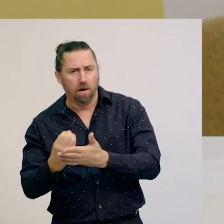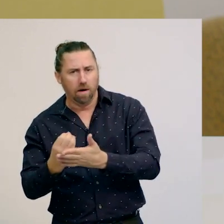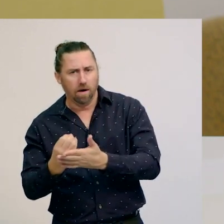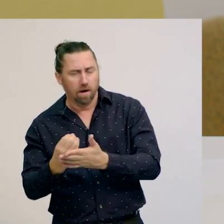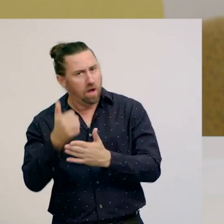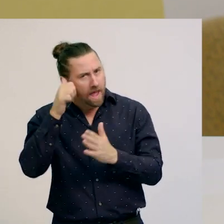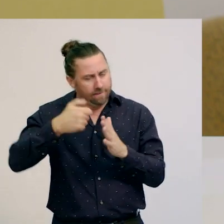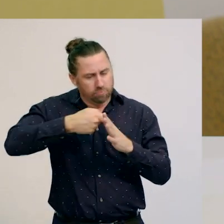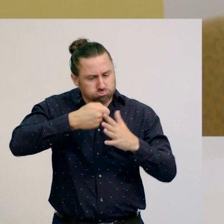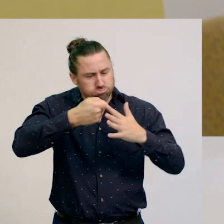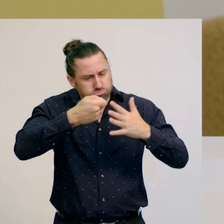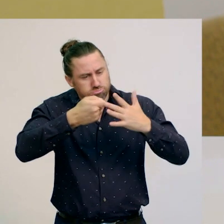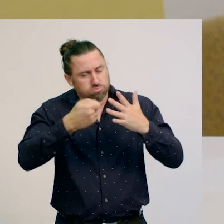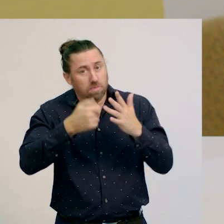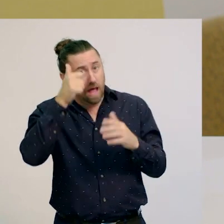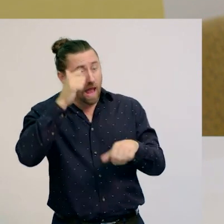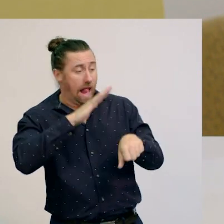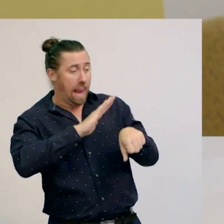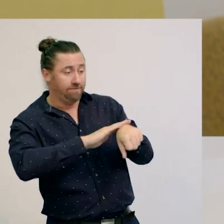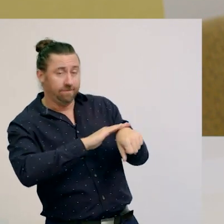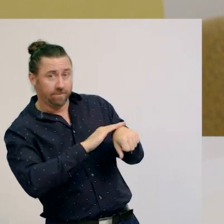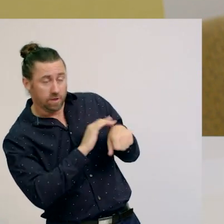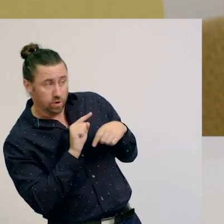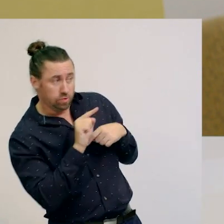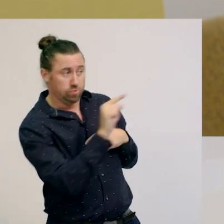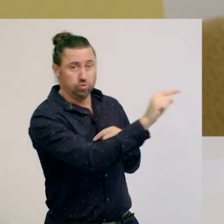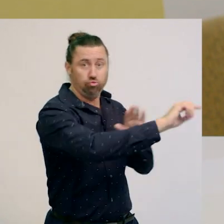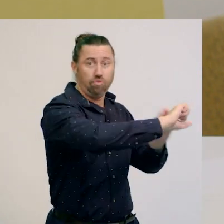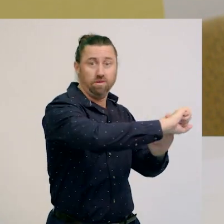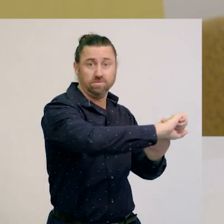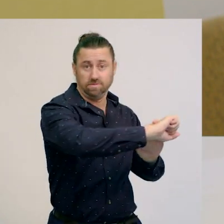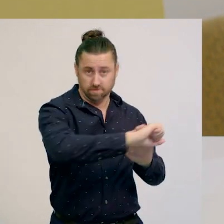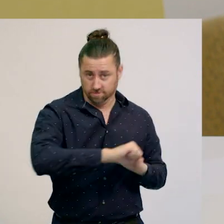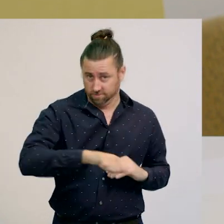we always work from left to right. Just like when we read!